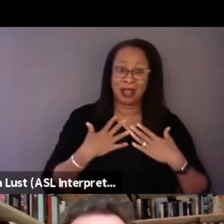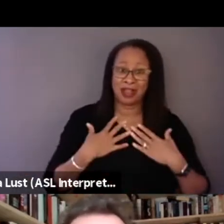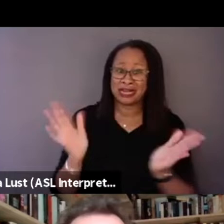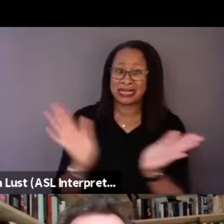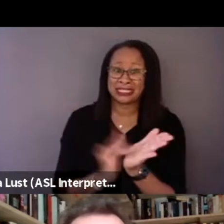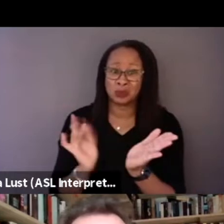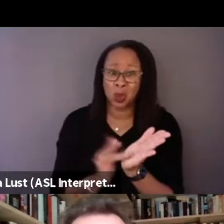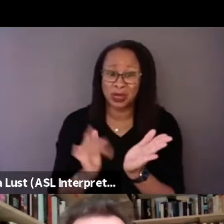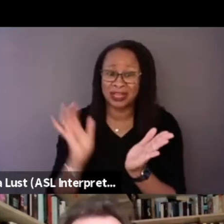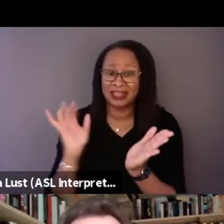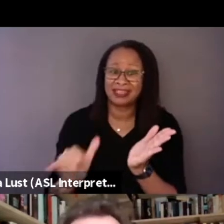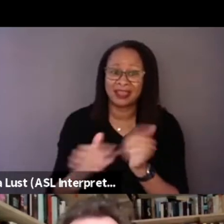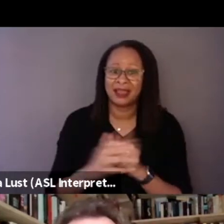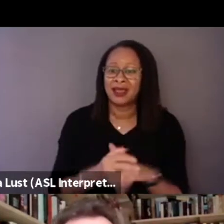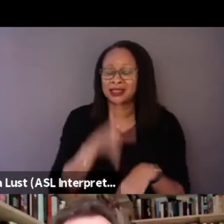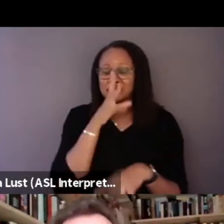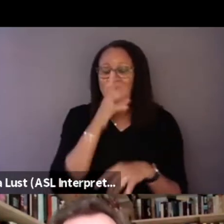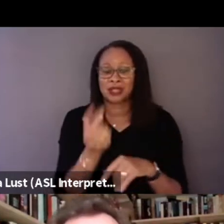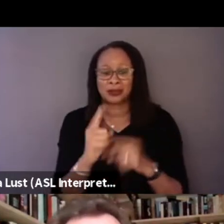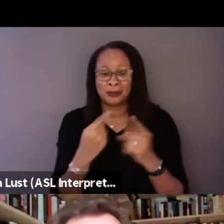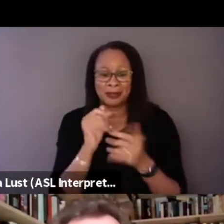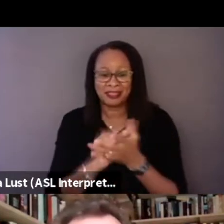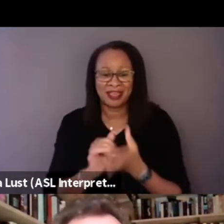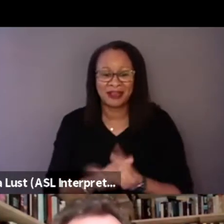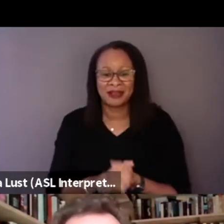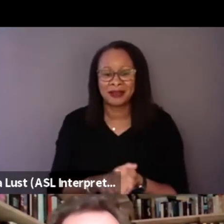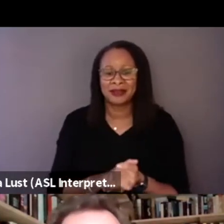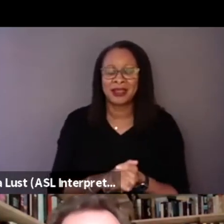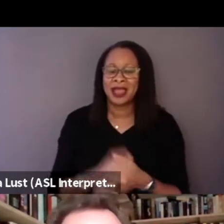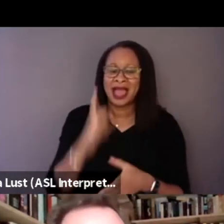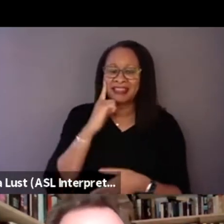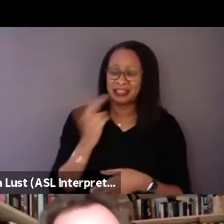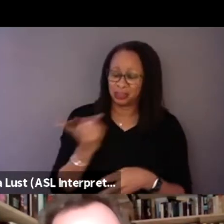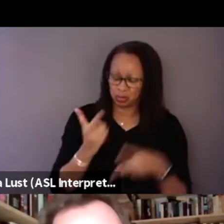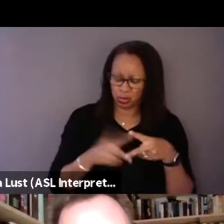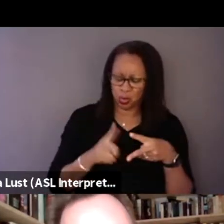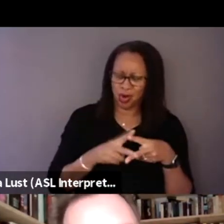And can you talk a bit about that? I just think those two words get a workout